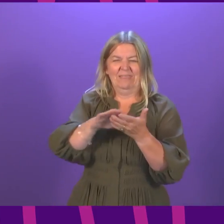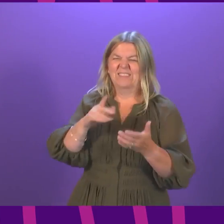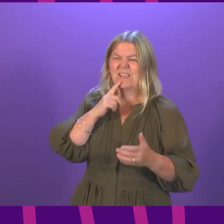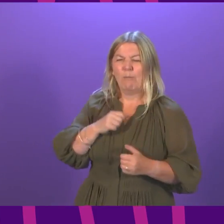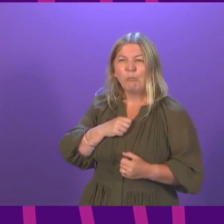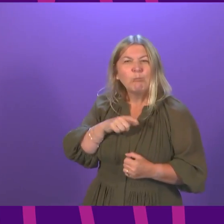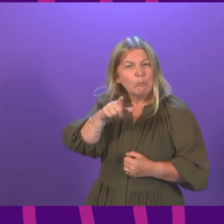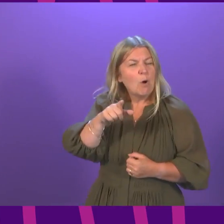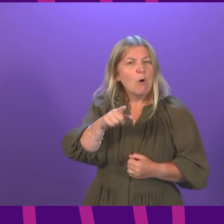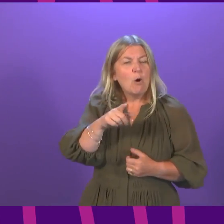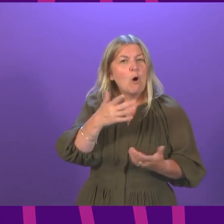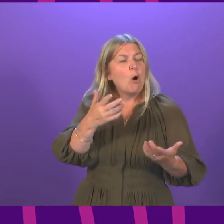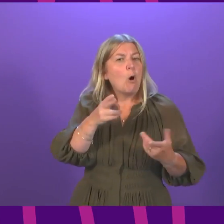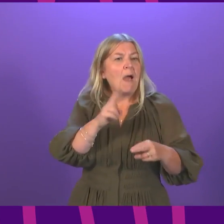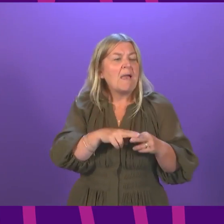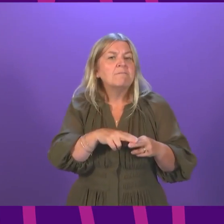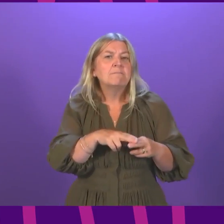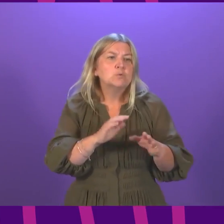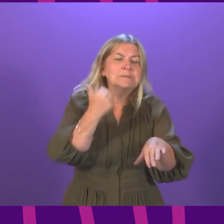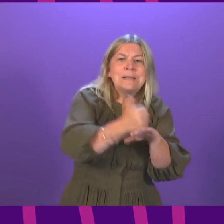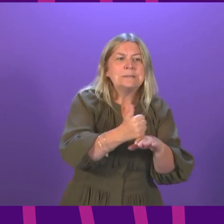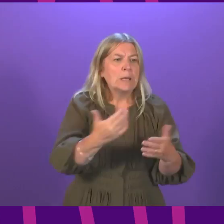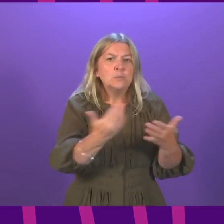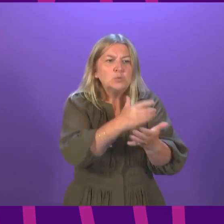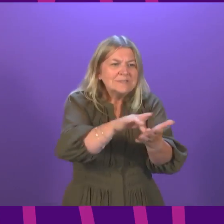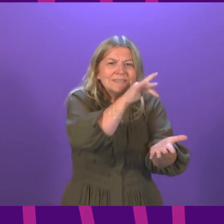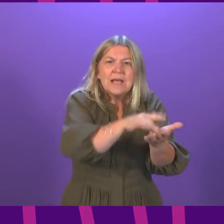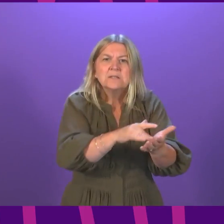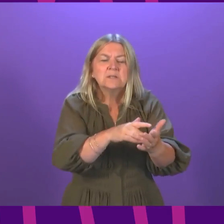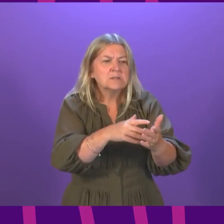or increase drug use. That is not the case, judging from what we know elsewhere in the